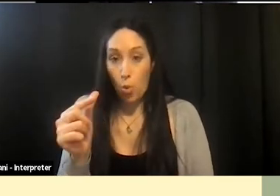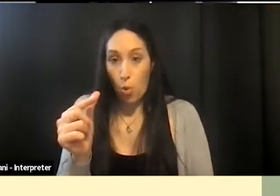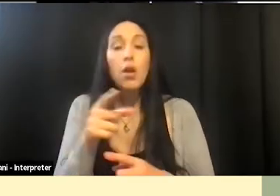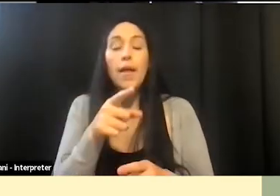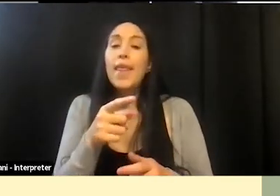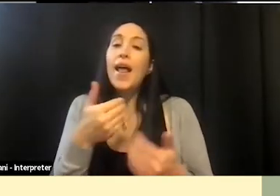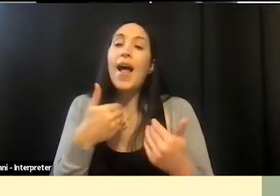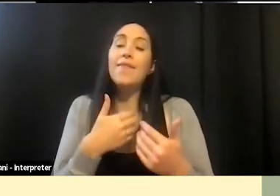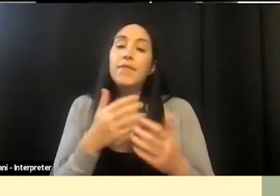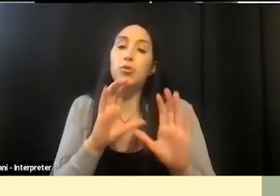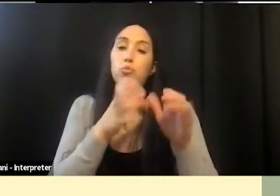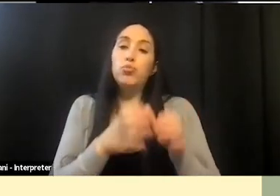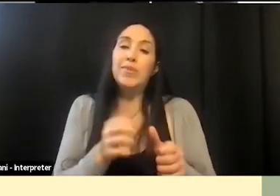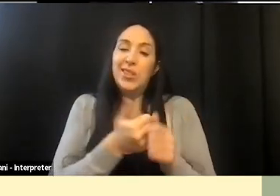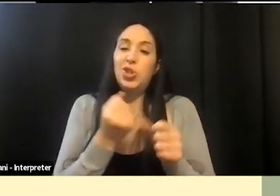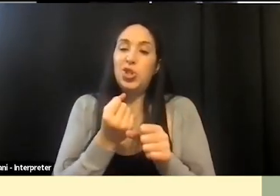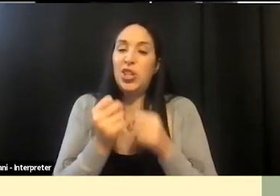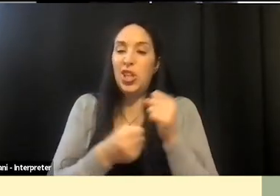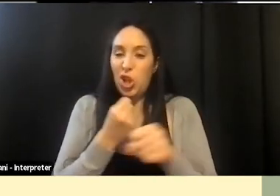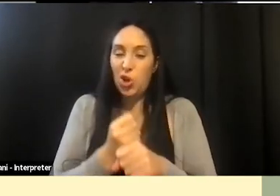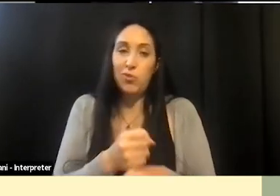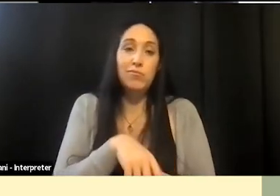Enable Project 2021, Enable Project 2022.